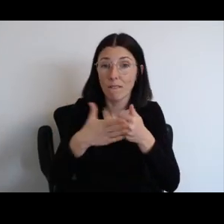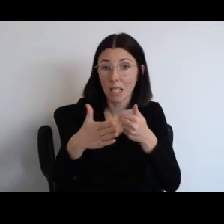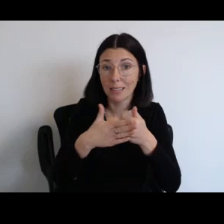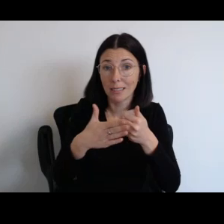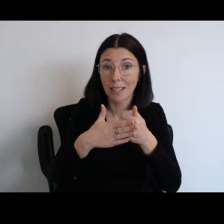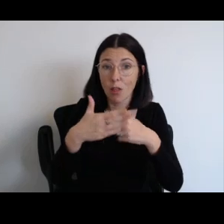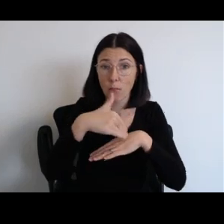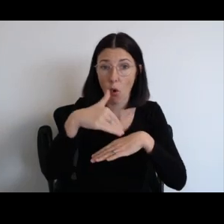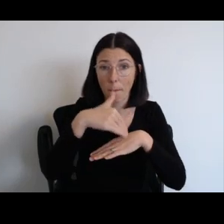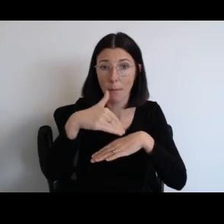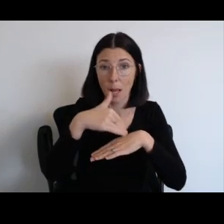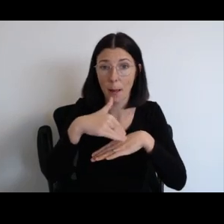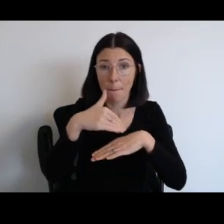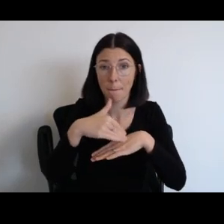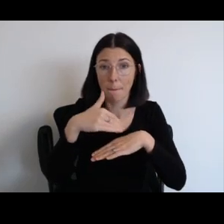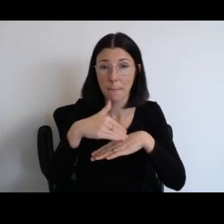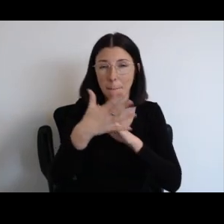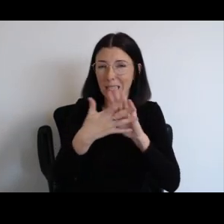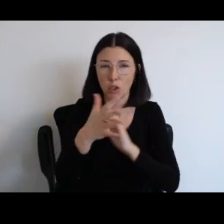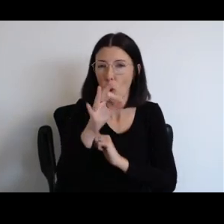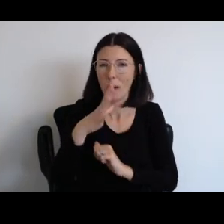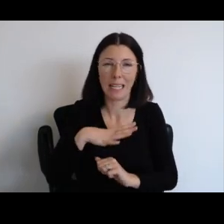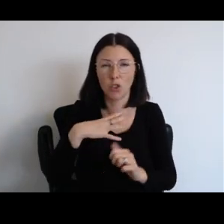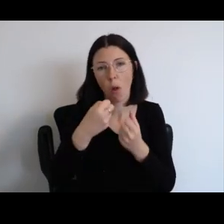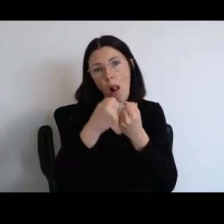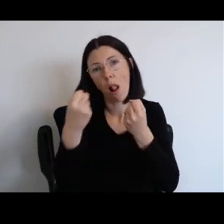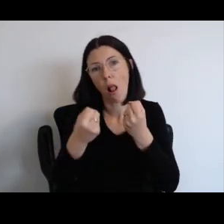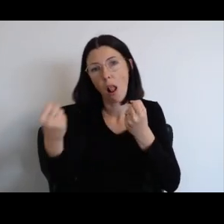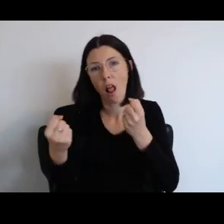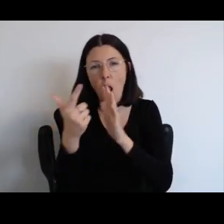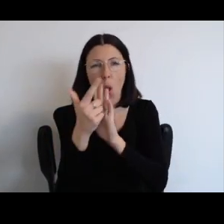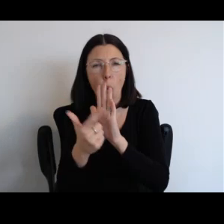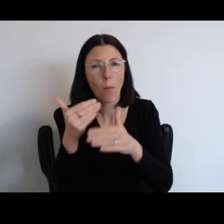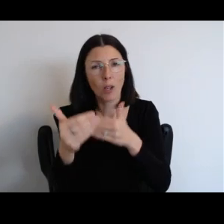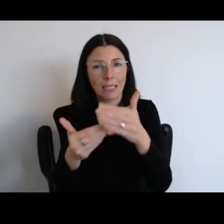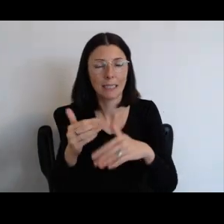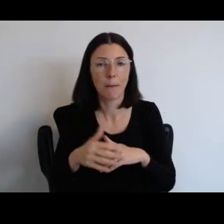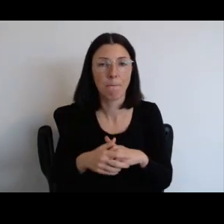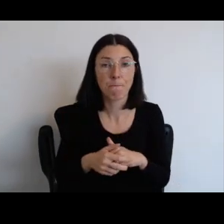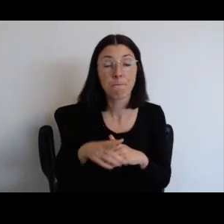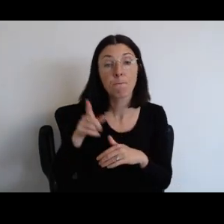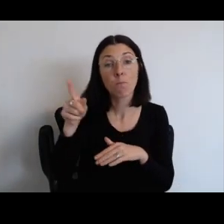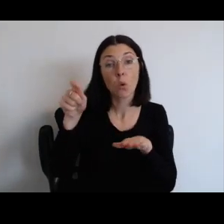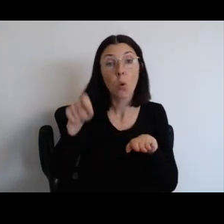litigation resulting um they can also make an order for a person um who's involved um to